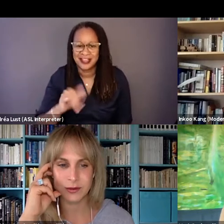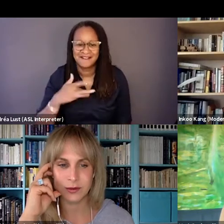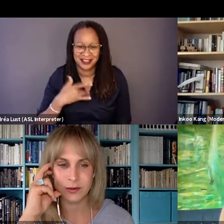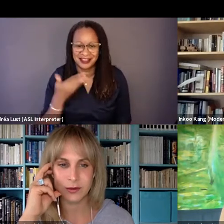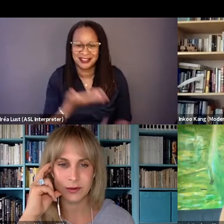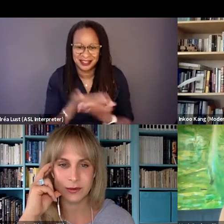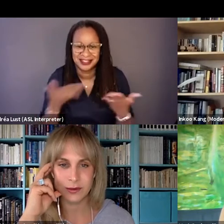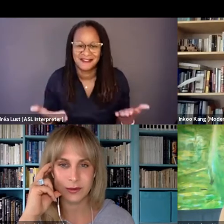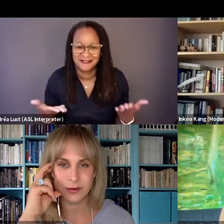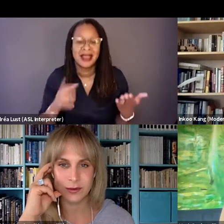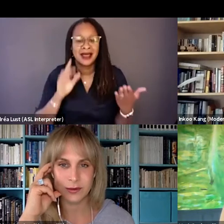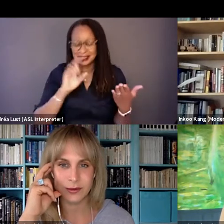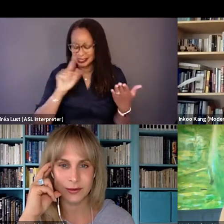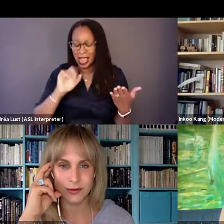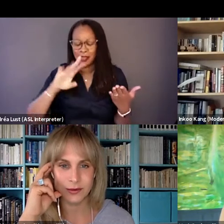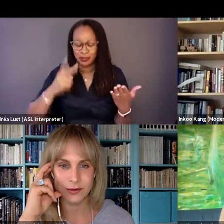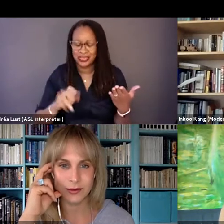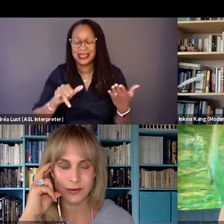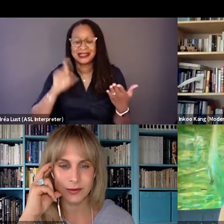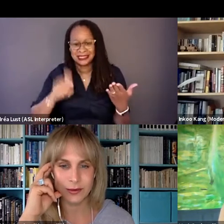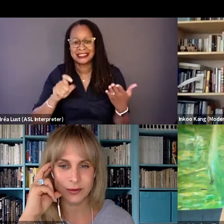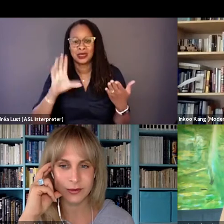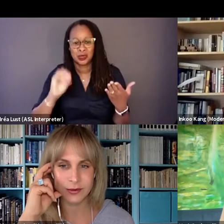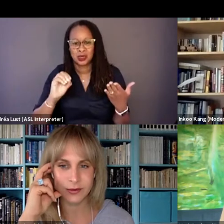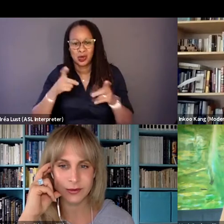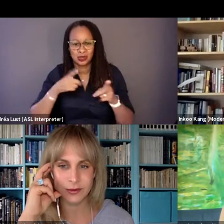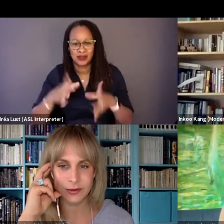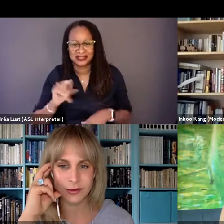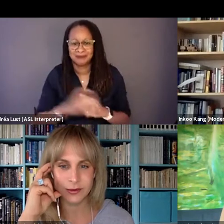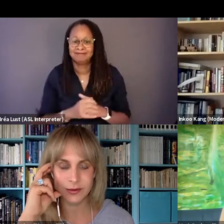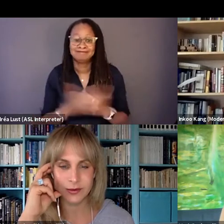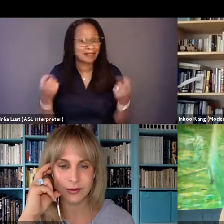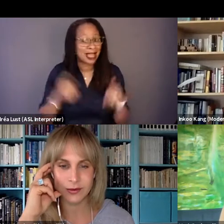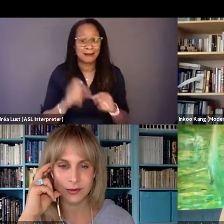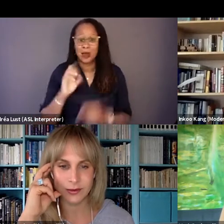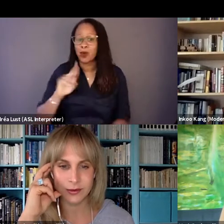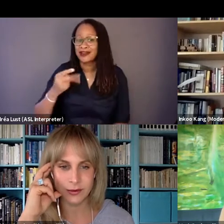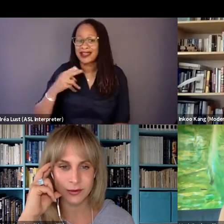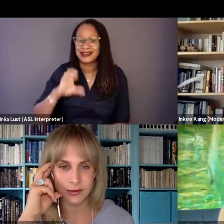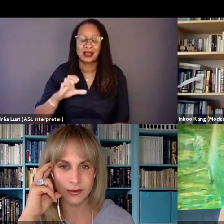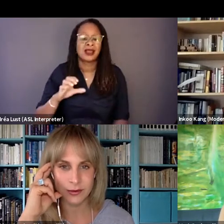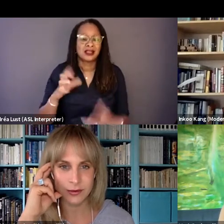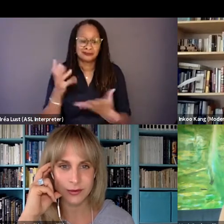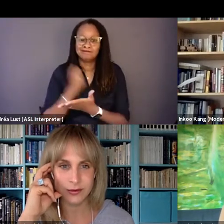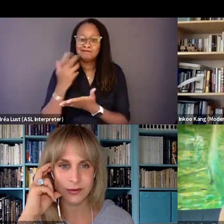Zackary needs to be co-directing this. And it was just happening organically. She was just gaining more and more momentum